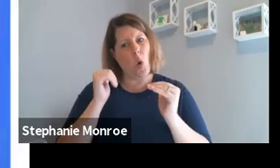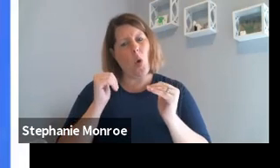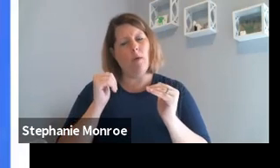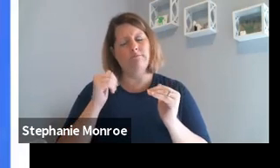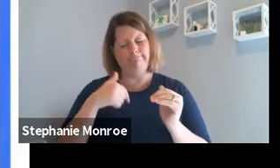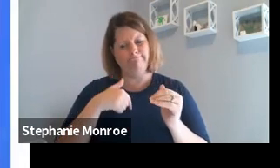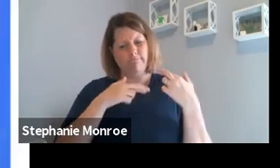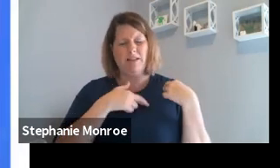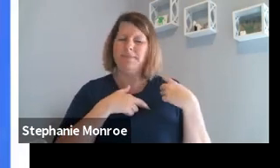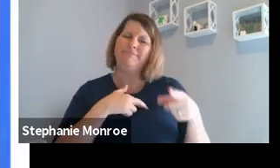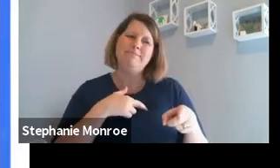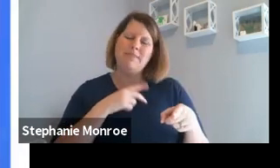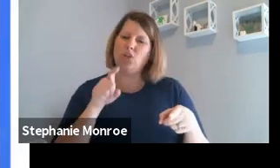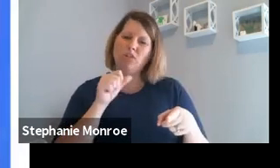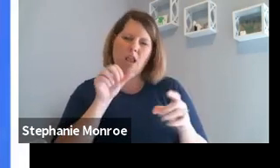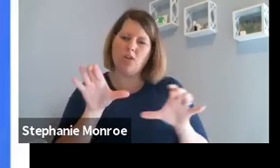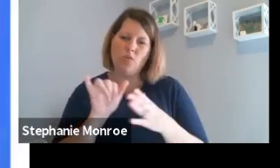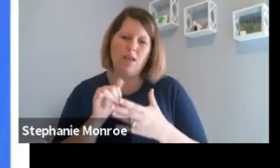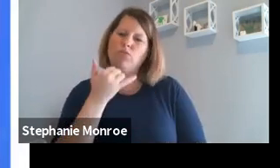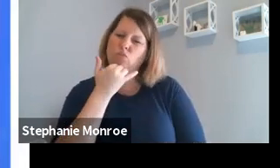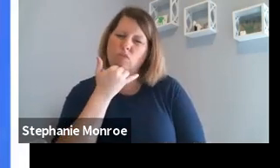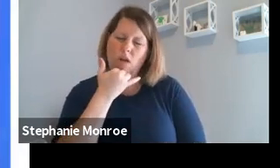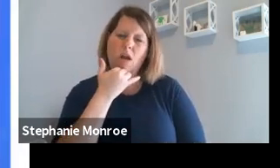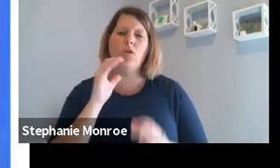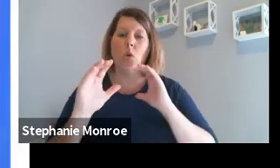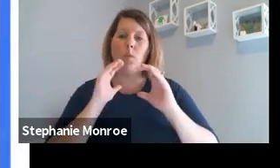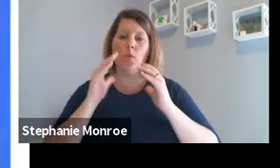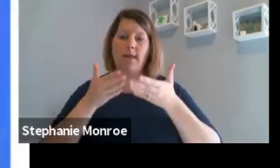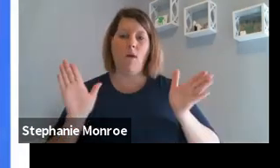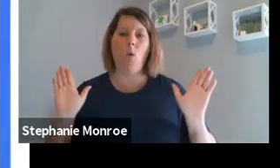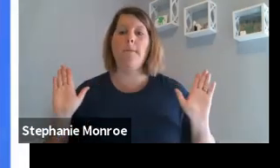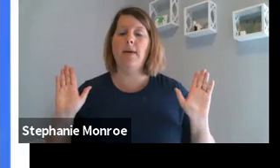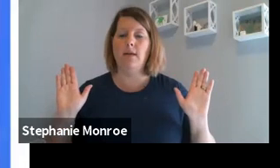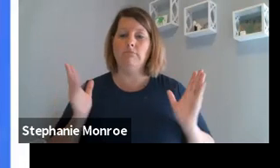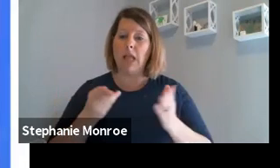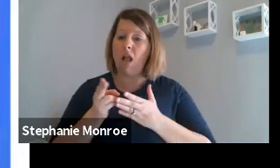for whatever it is that you did wrong. Communicating openly and truthfully about what occurred